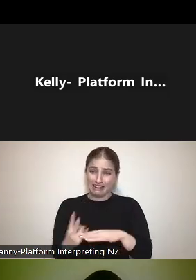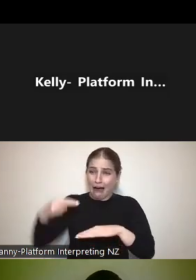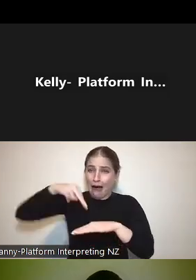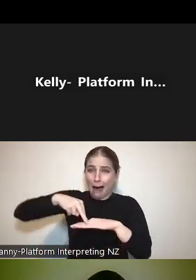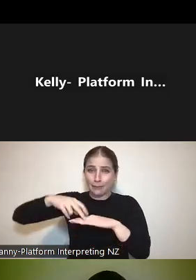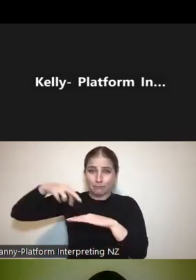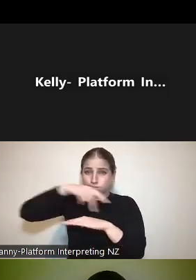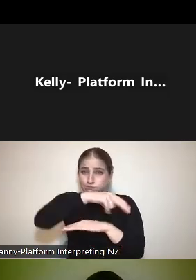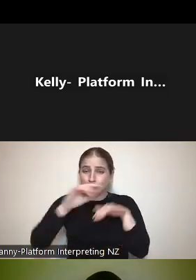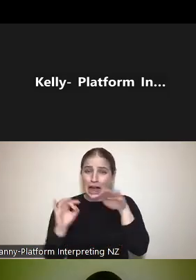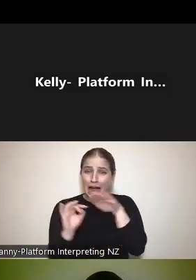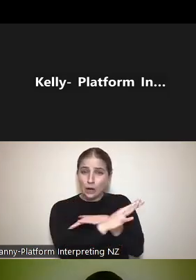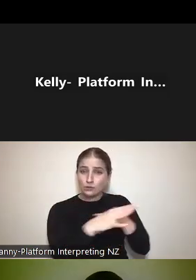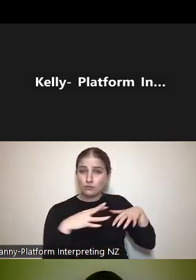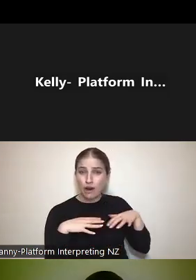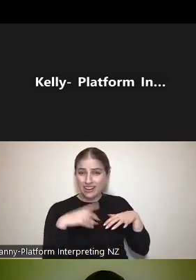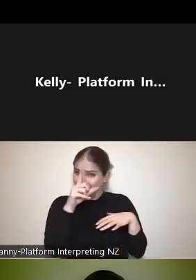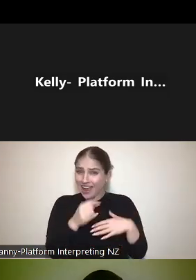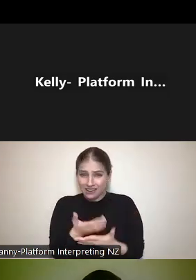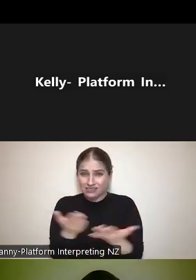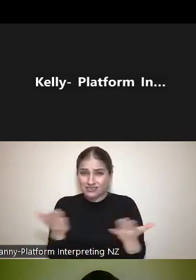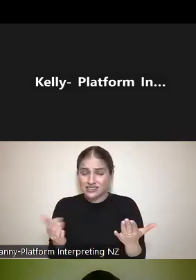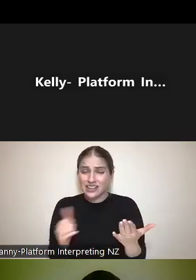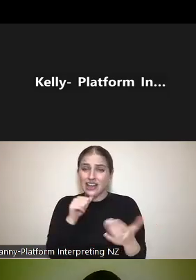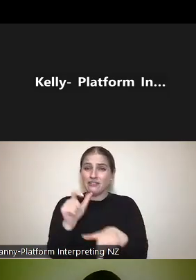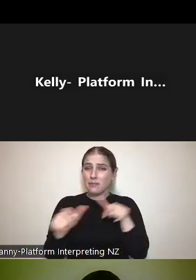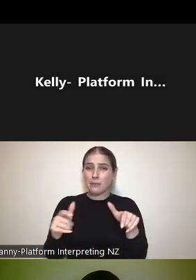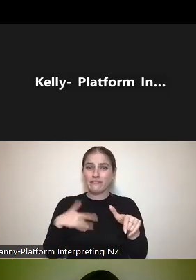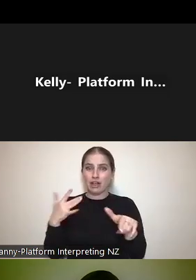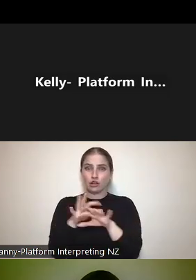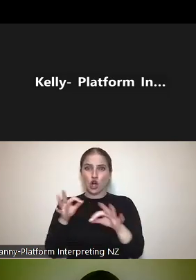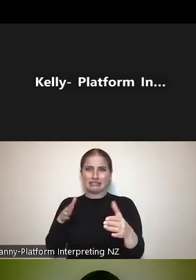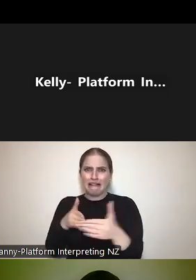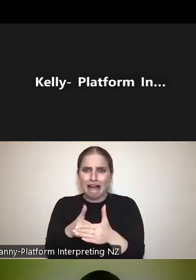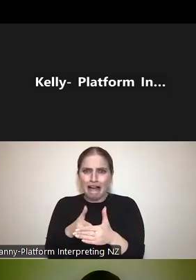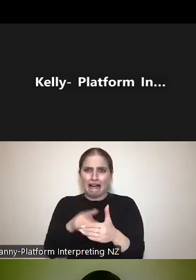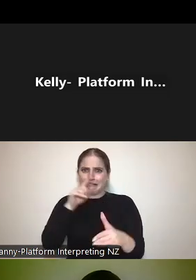Not feeling trapped, can help people relax and feel much more open.